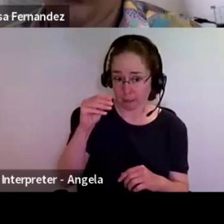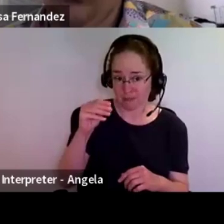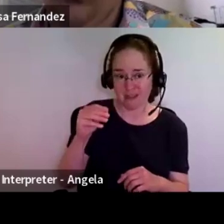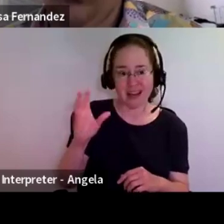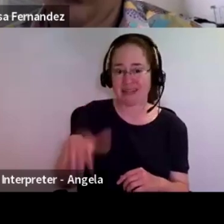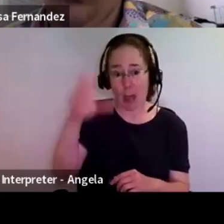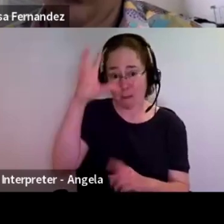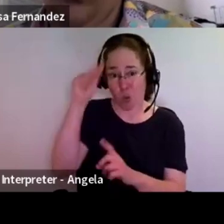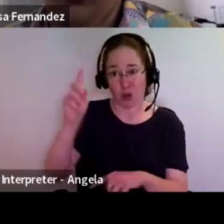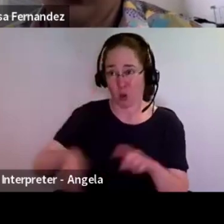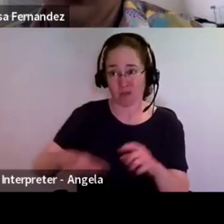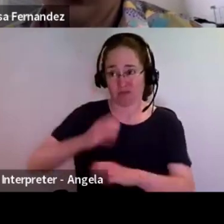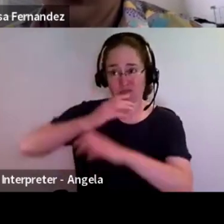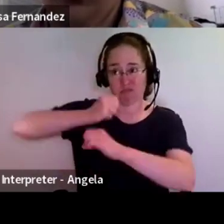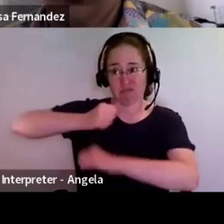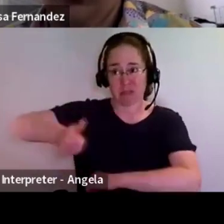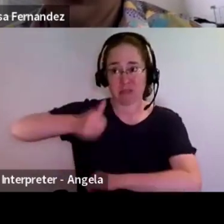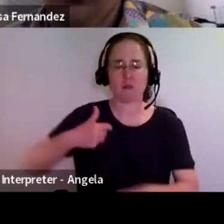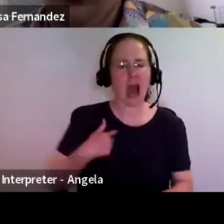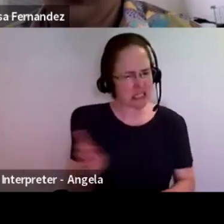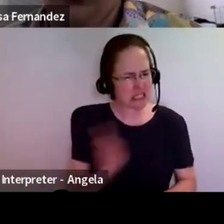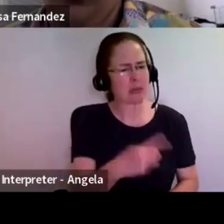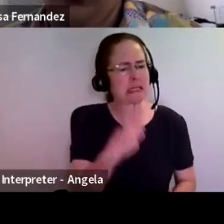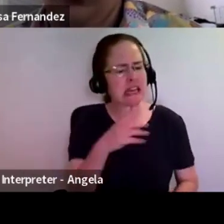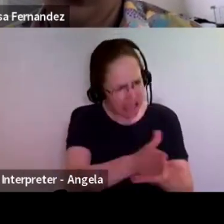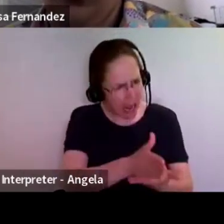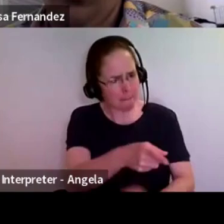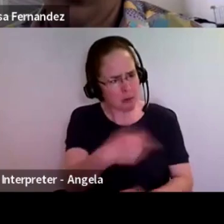himself. I stepped in and told them to stop and realized that